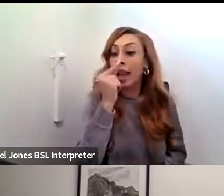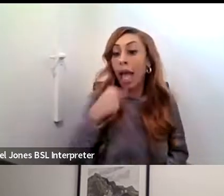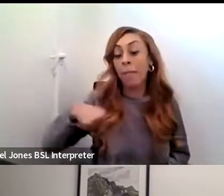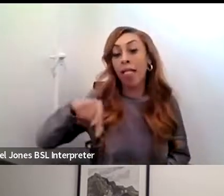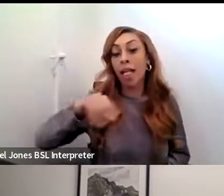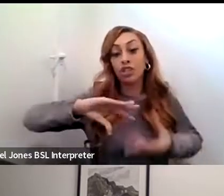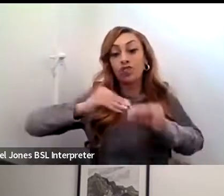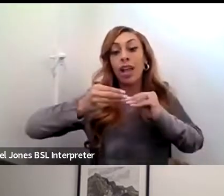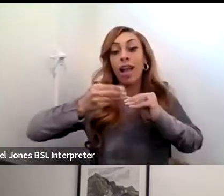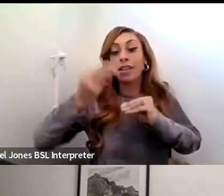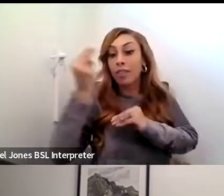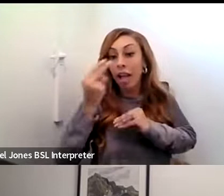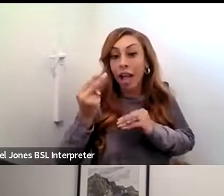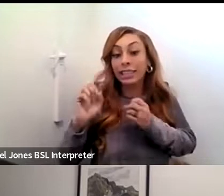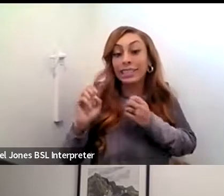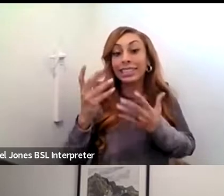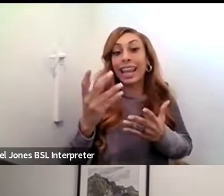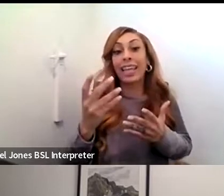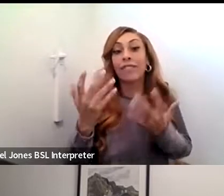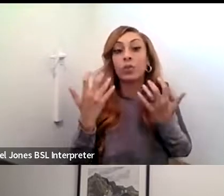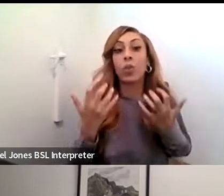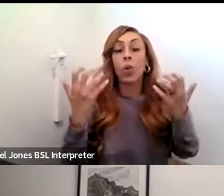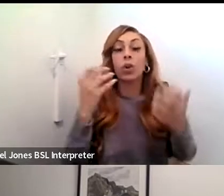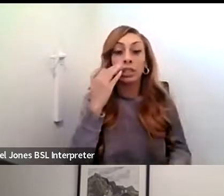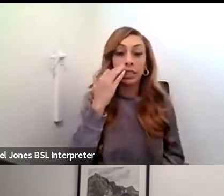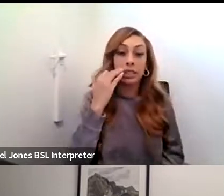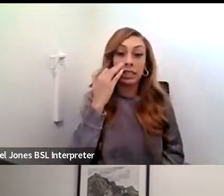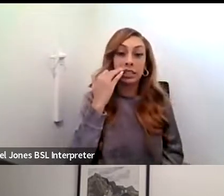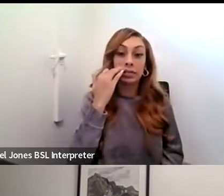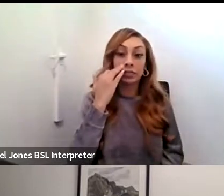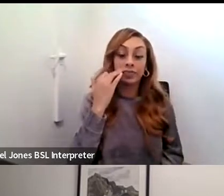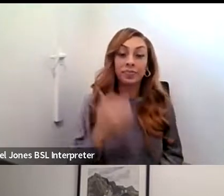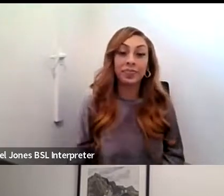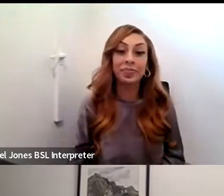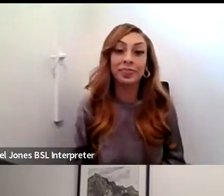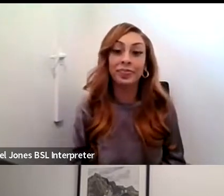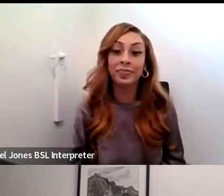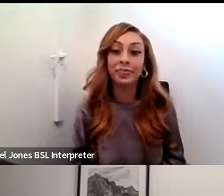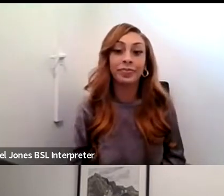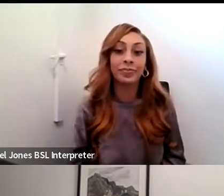and to deliver it to audiences as well. Would either of you be happy to speak on that?